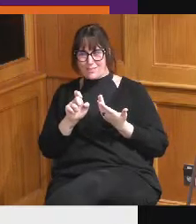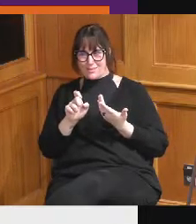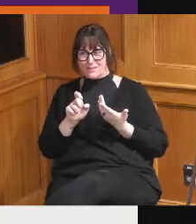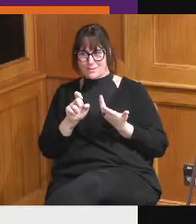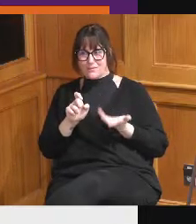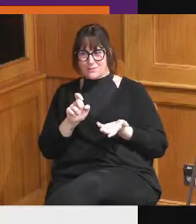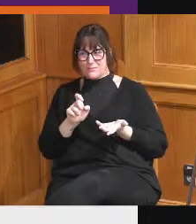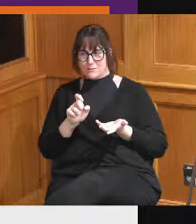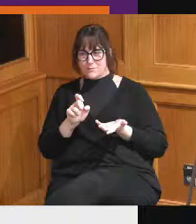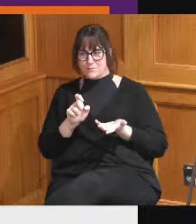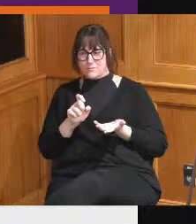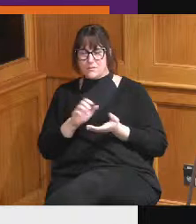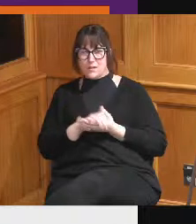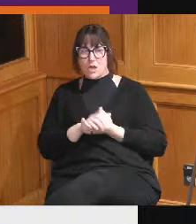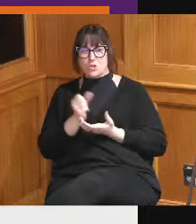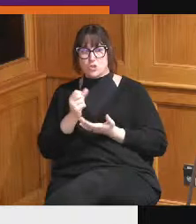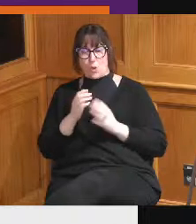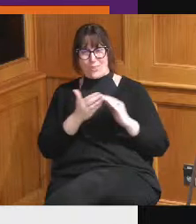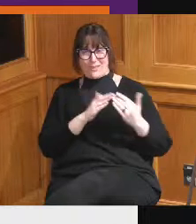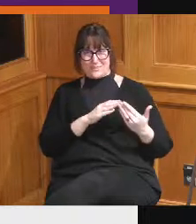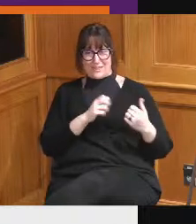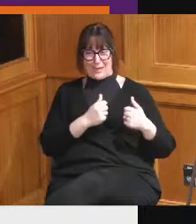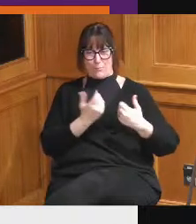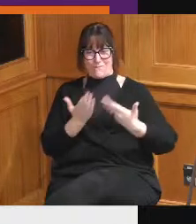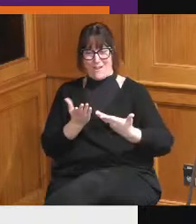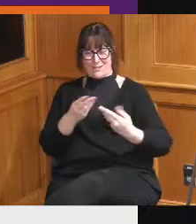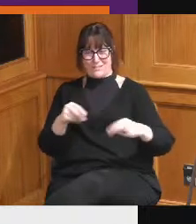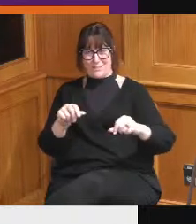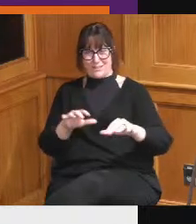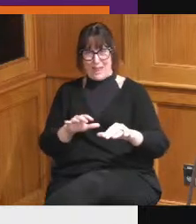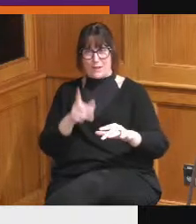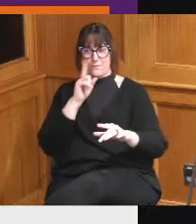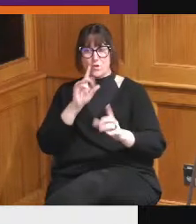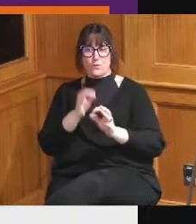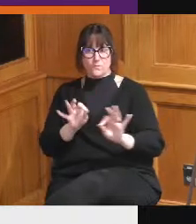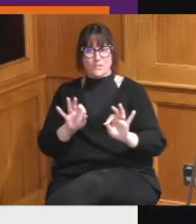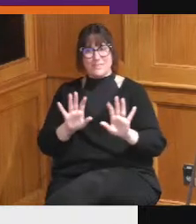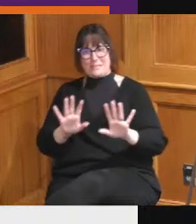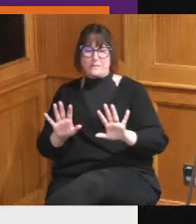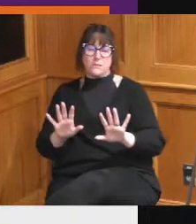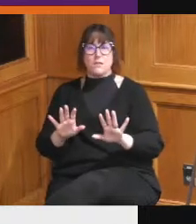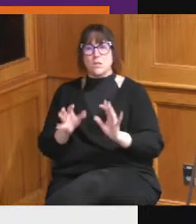the city is giving up the land for free and so it's just important to keep in mind that these